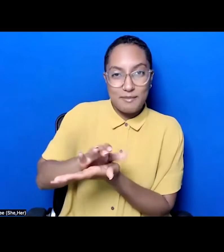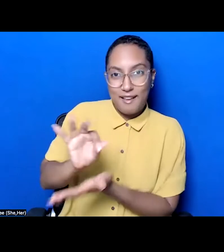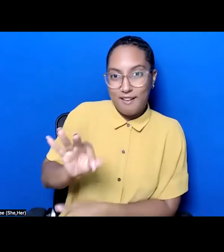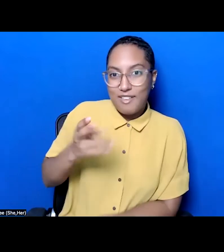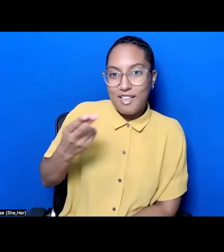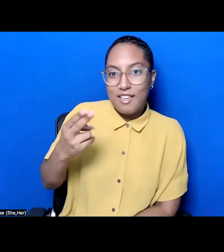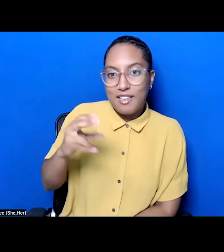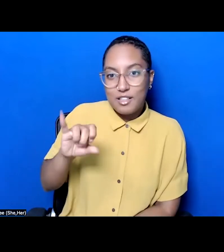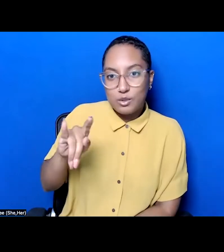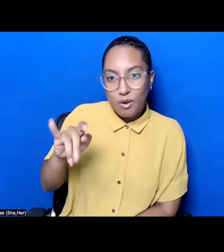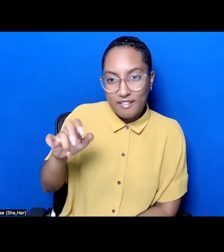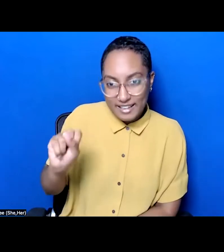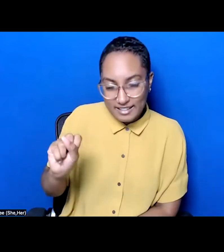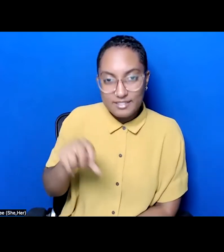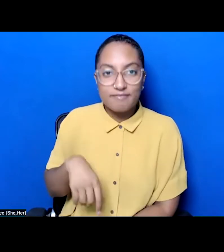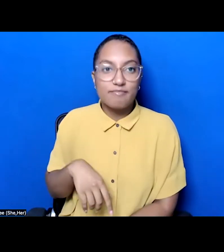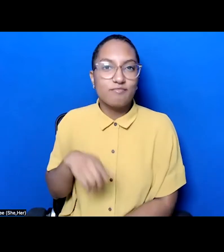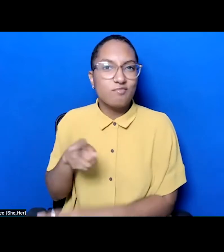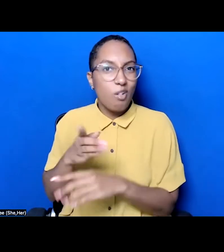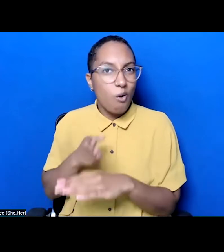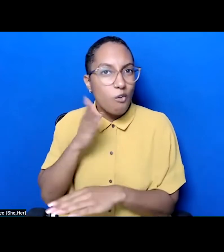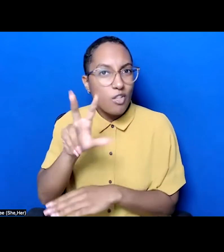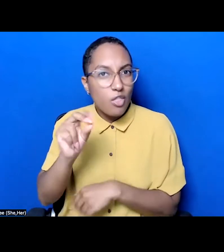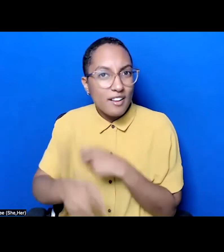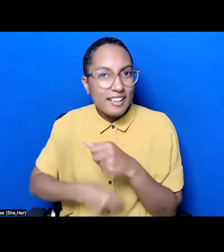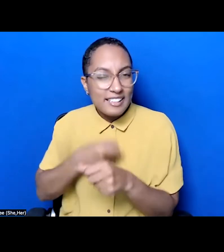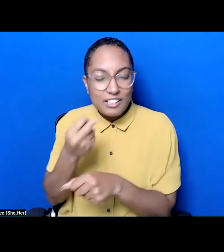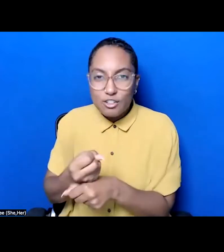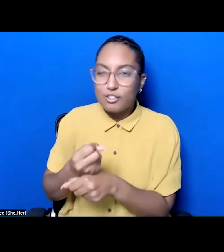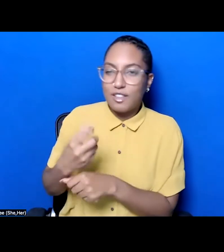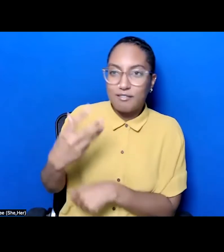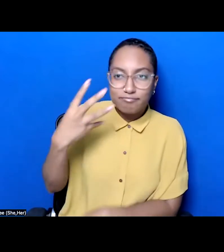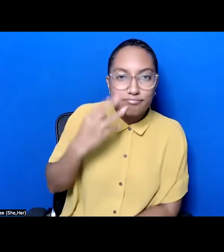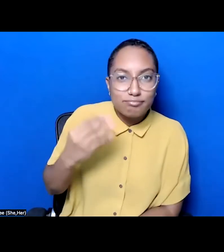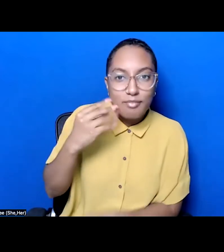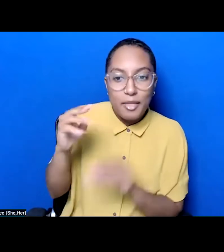Gretchen has more than 30 years of experience in the museum profession. She has served as a